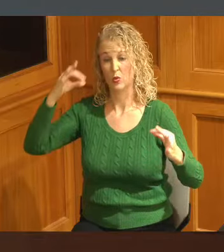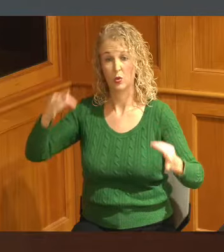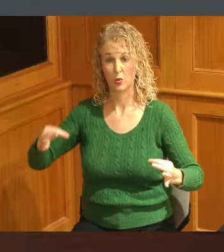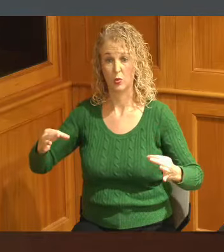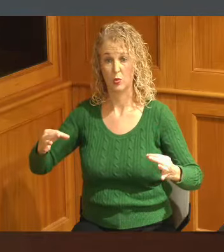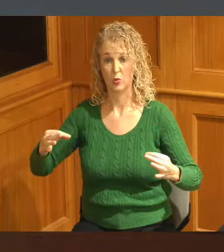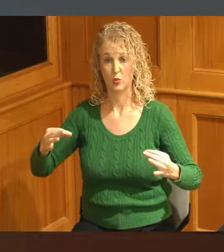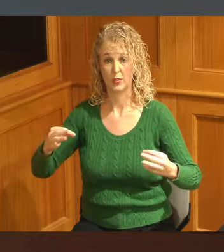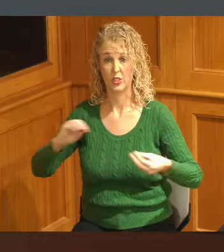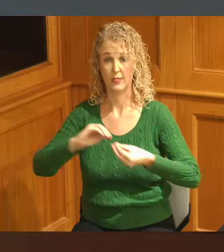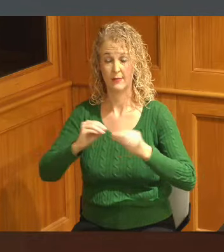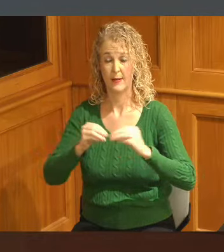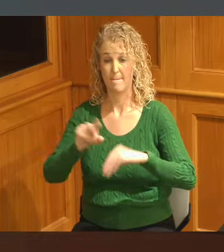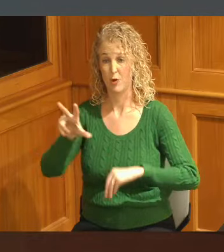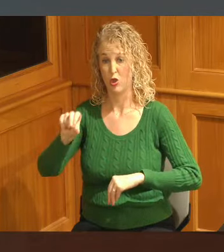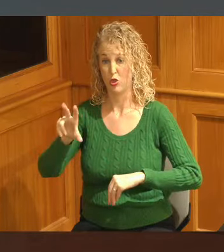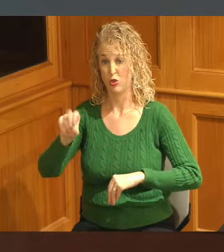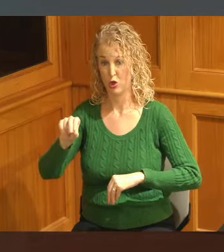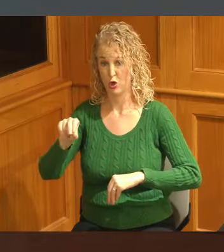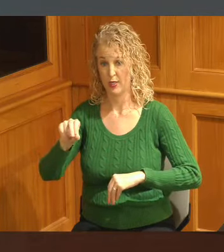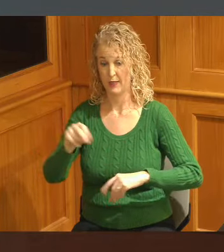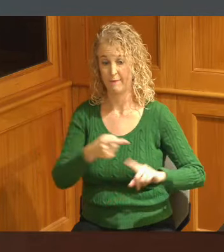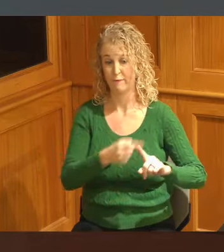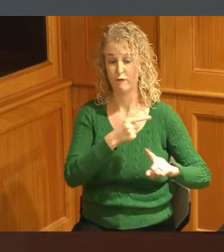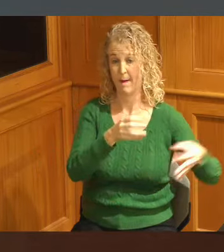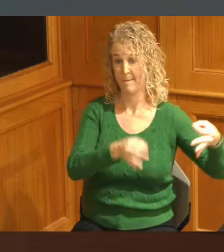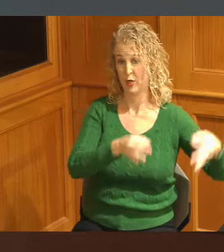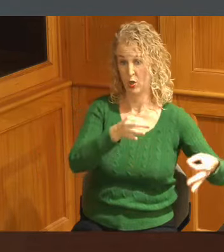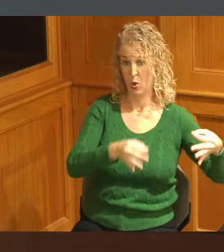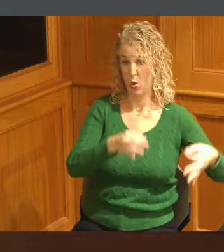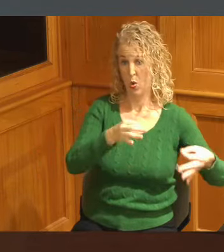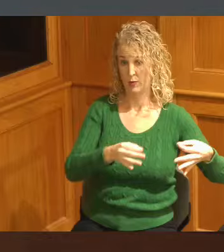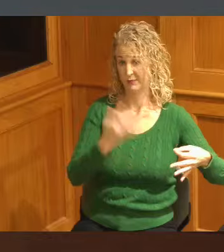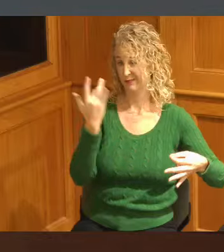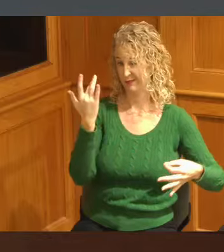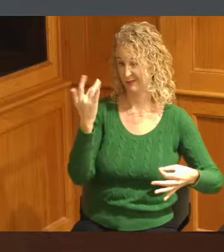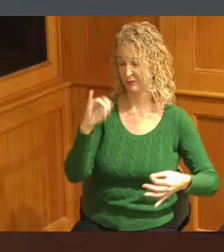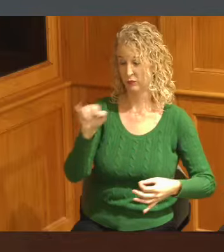number 30. This comes at the request of the courts related to the increase of jurors pay to